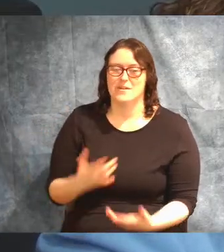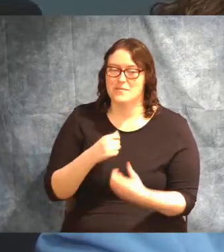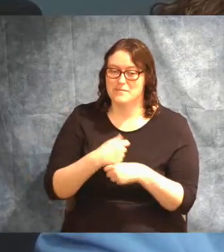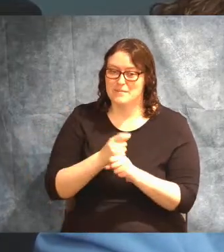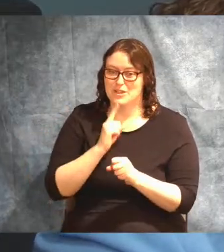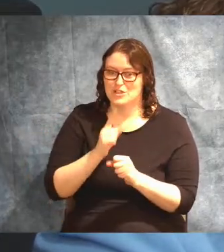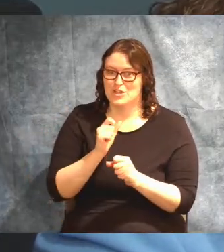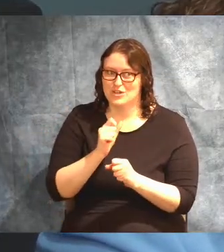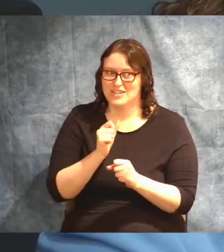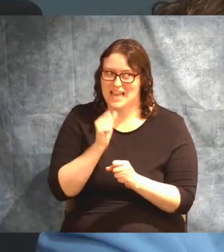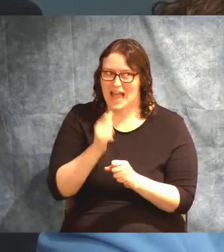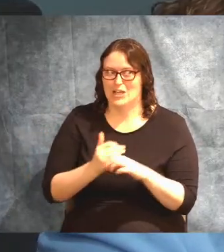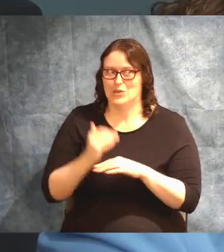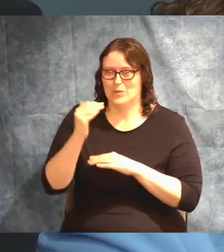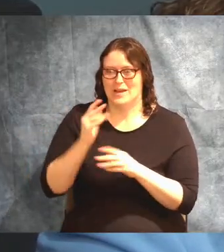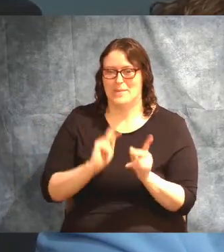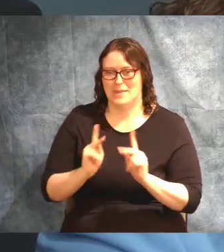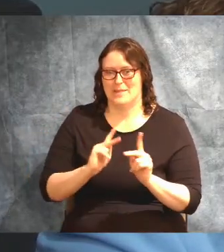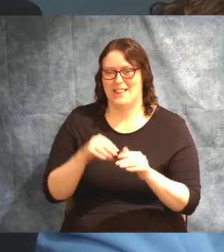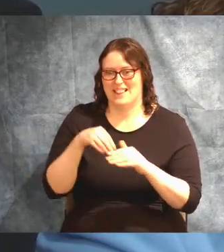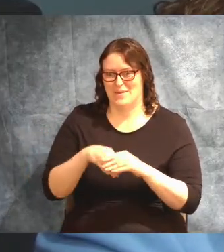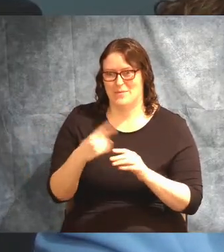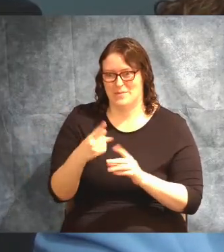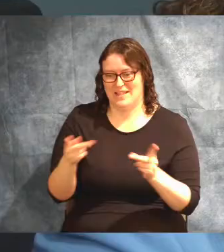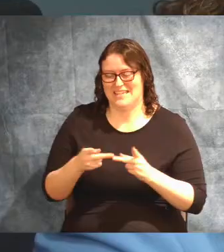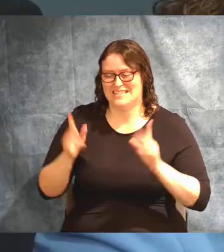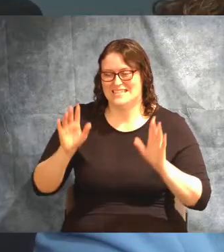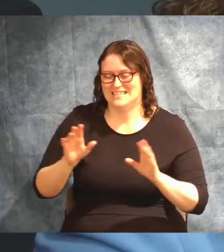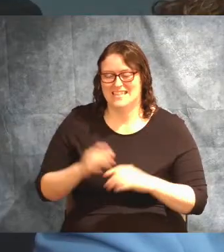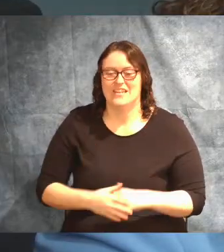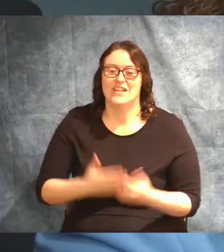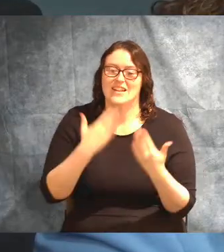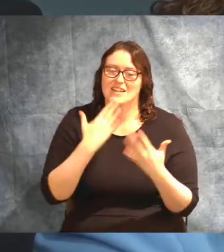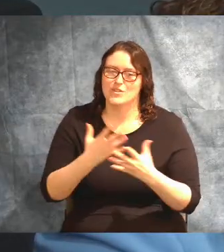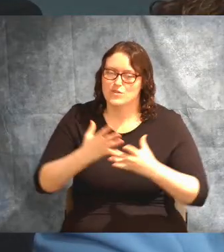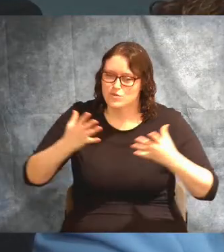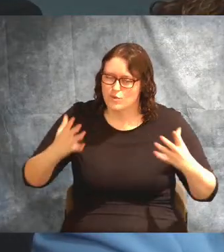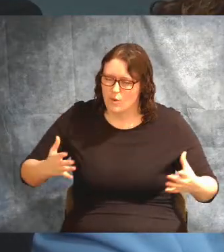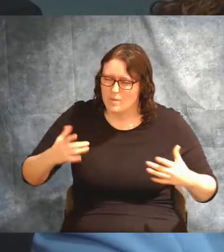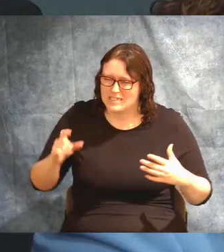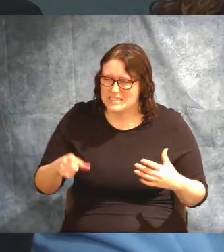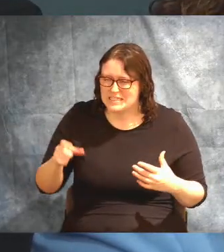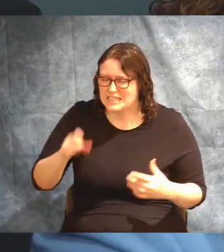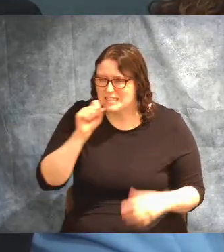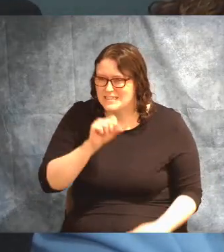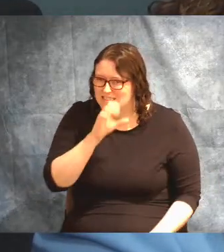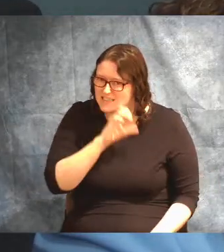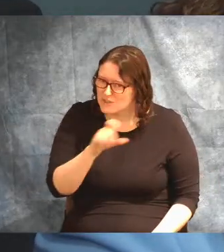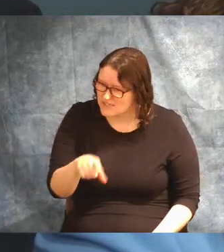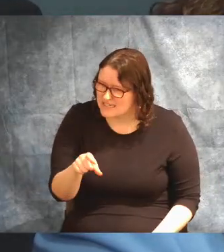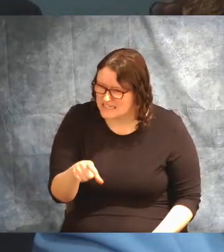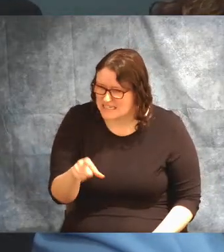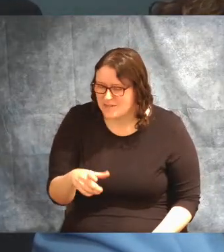I'm saying all that to say that there is a large need for seniors and a lot of people, but seniors